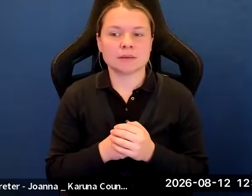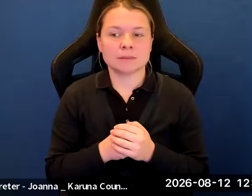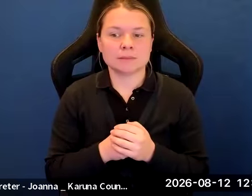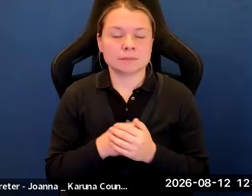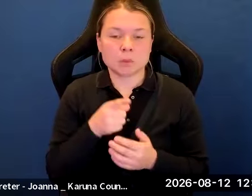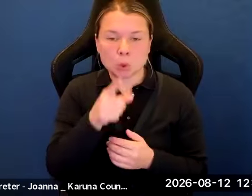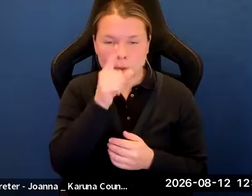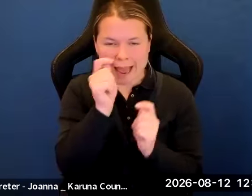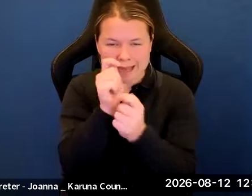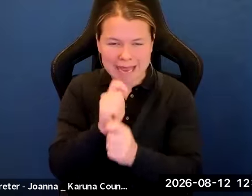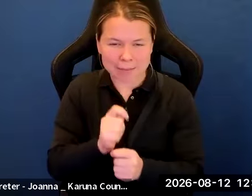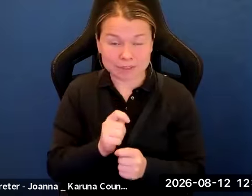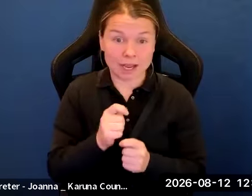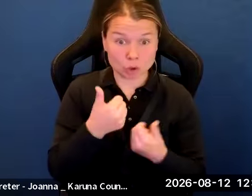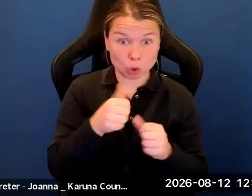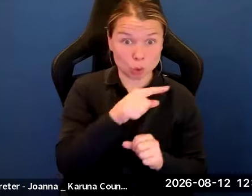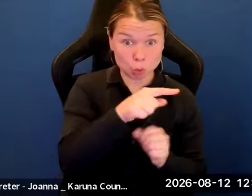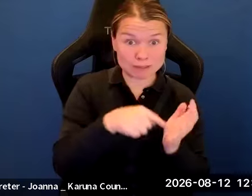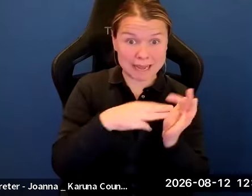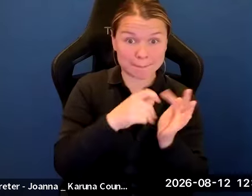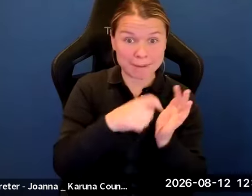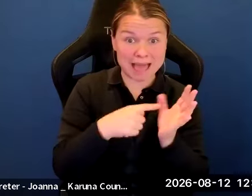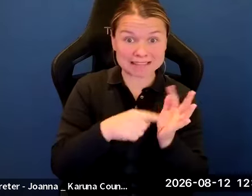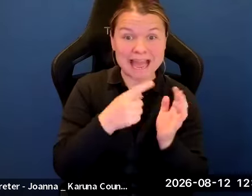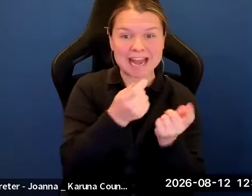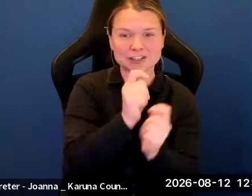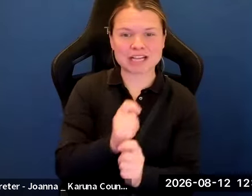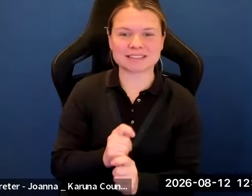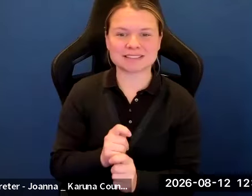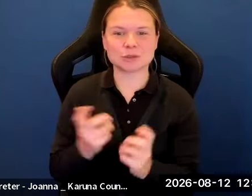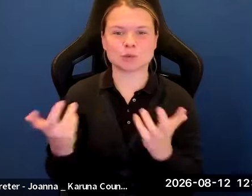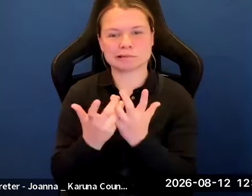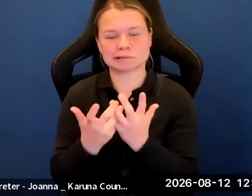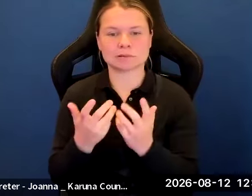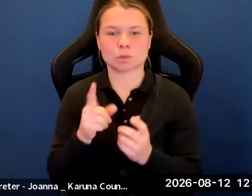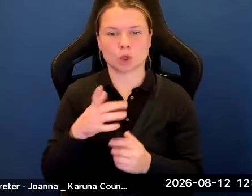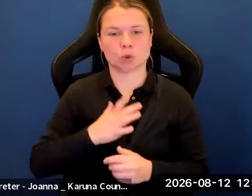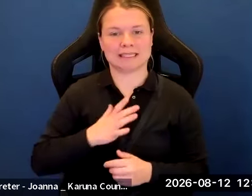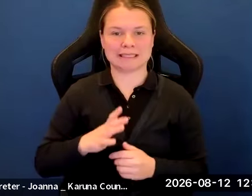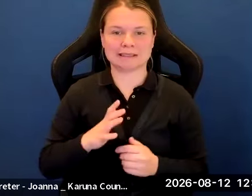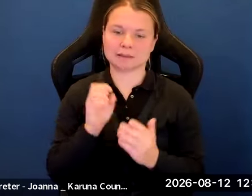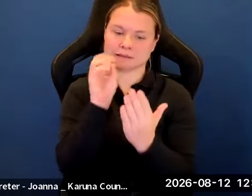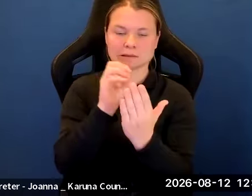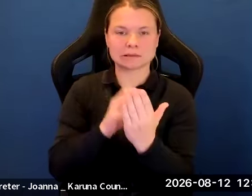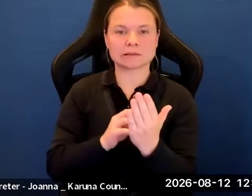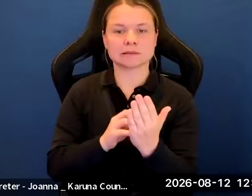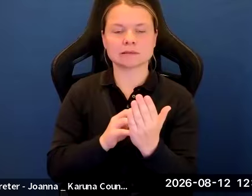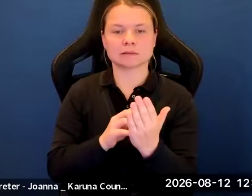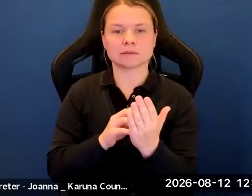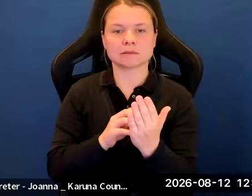so that - however, you can adapt that as you wish